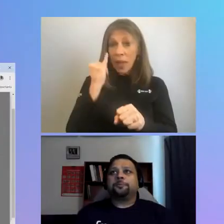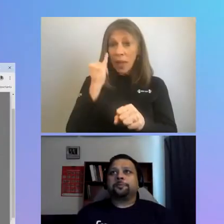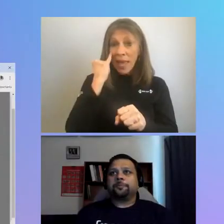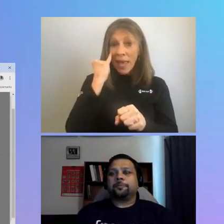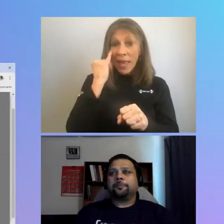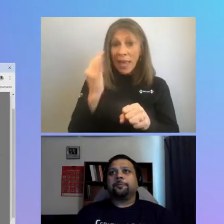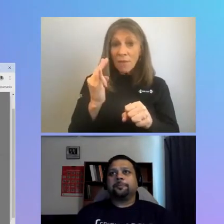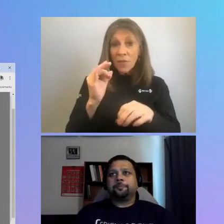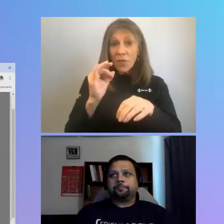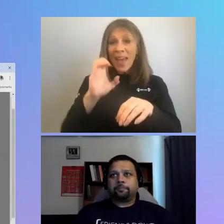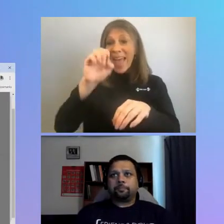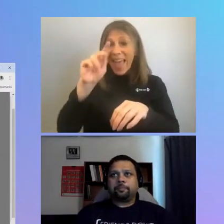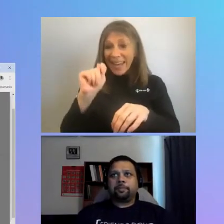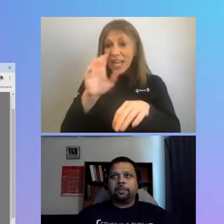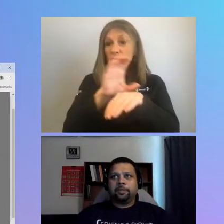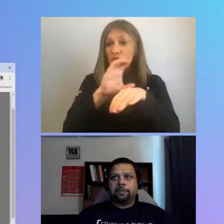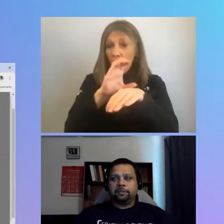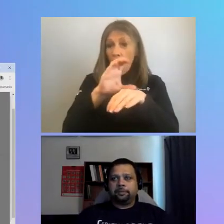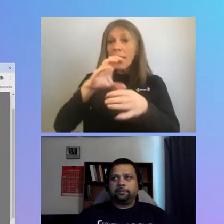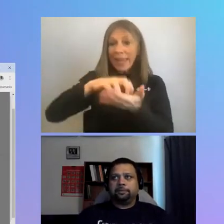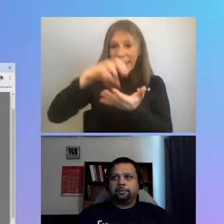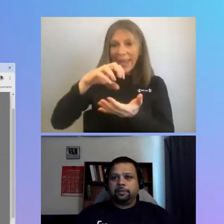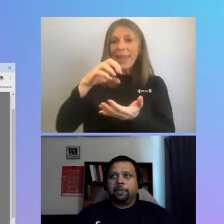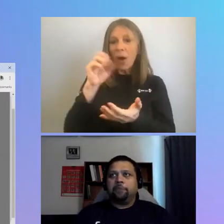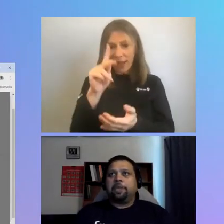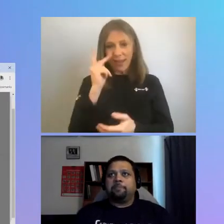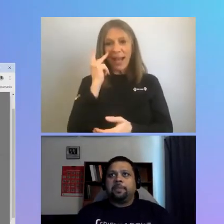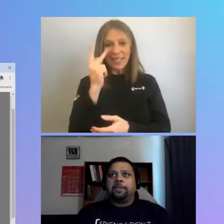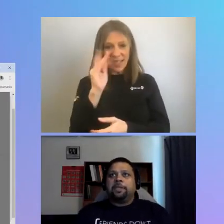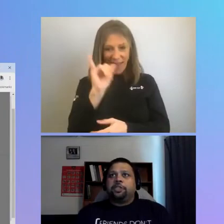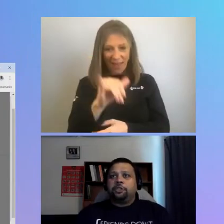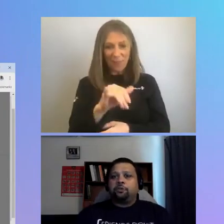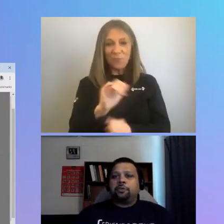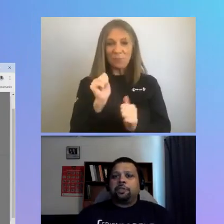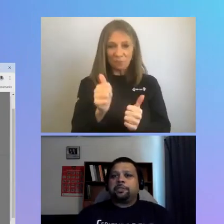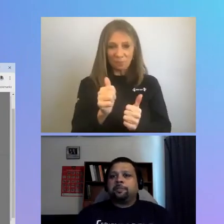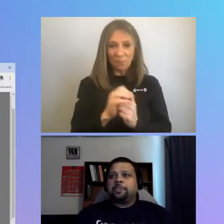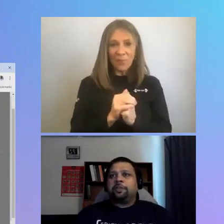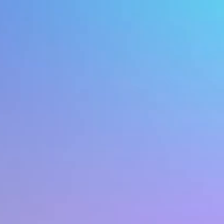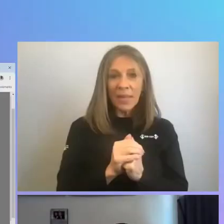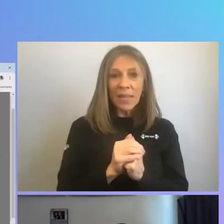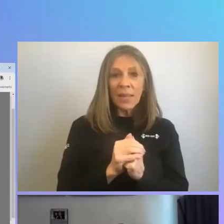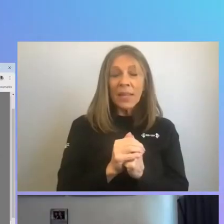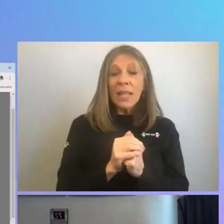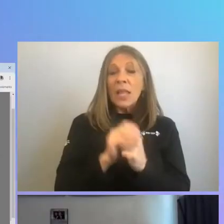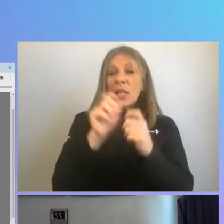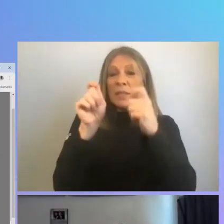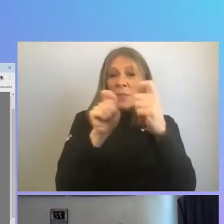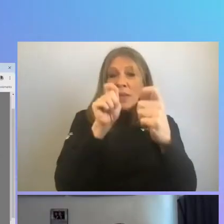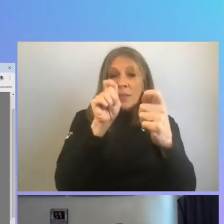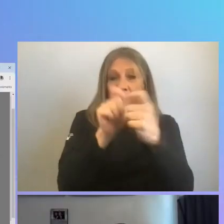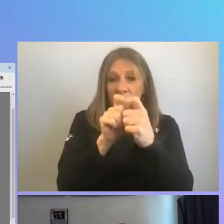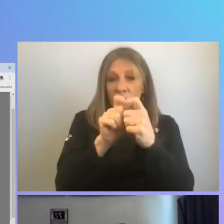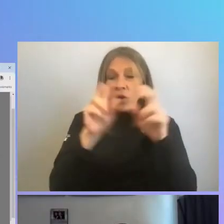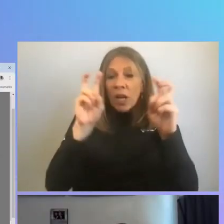see edit chocolate cake. Okay, so the specific issue that I'm